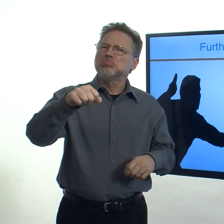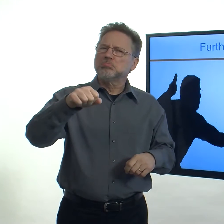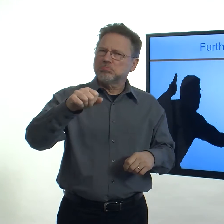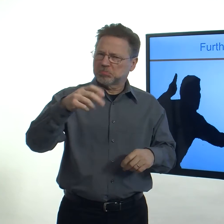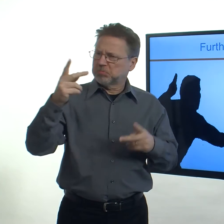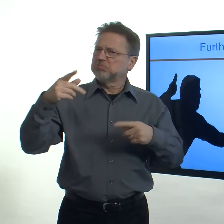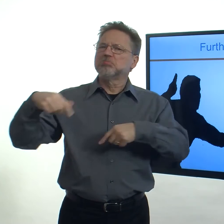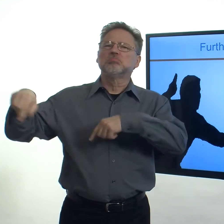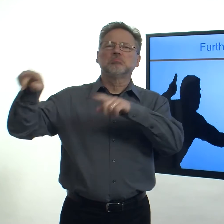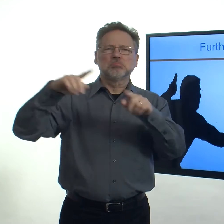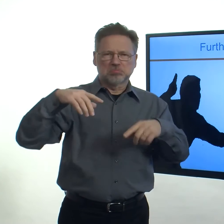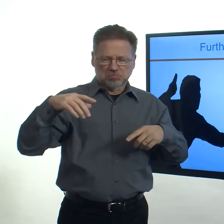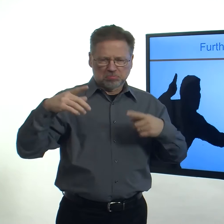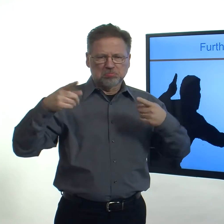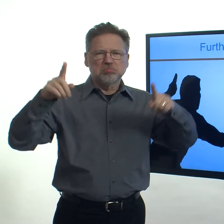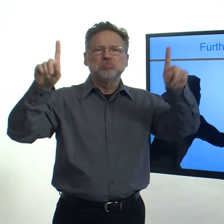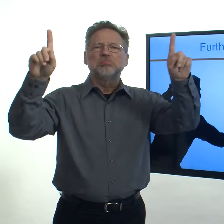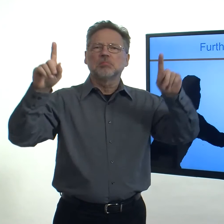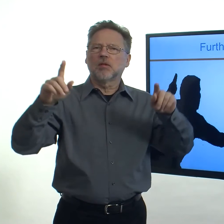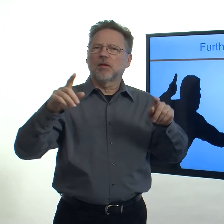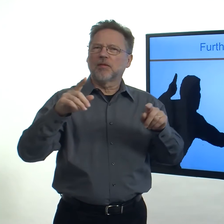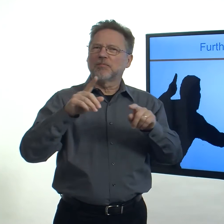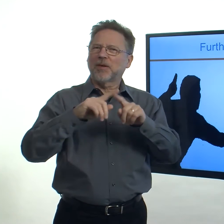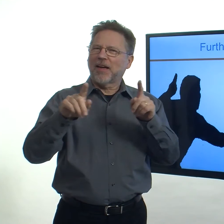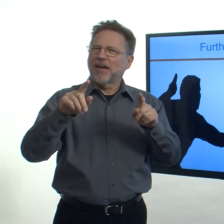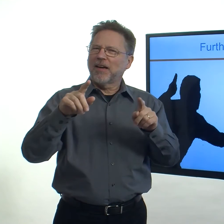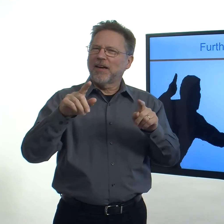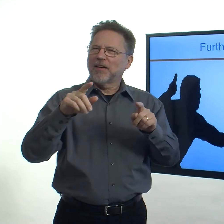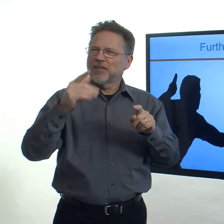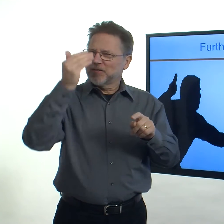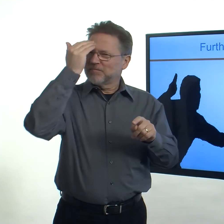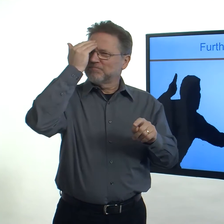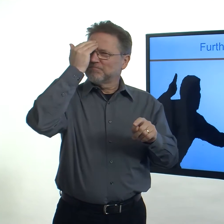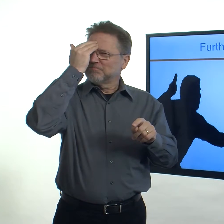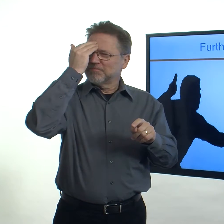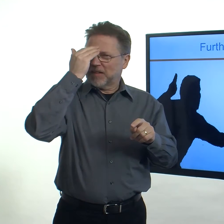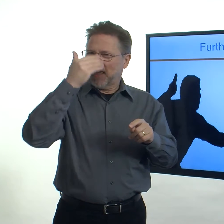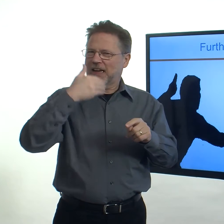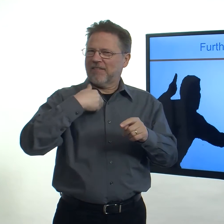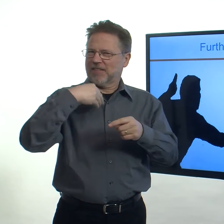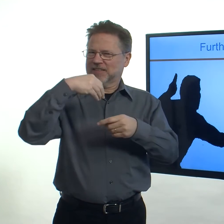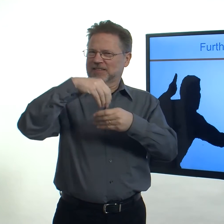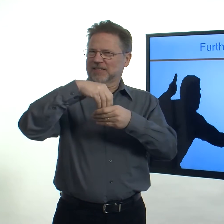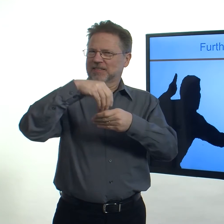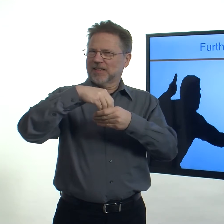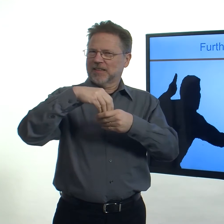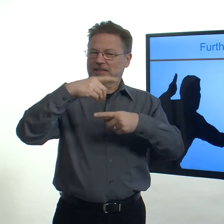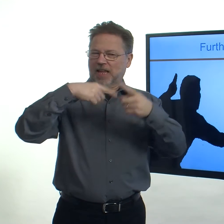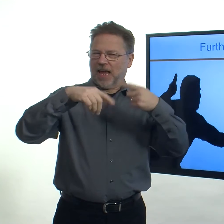DeafBlind people are able to communicate in sign, but know that some elements are not